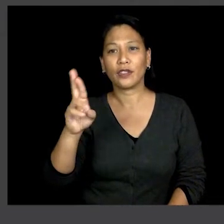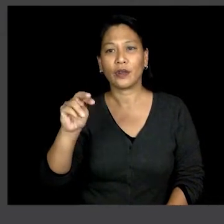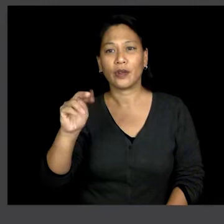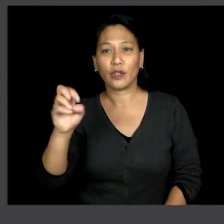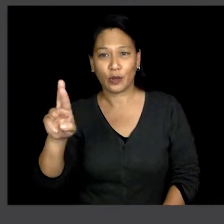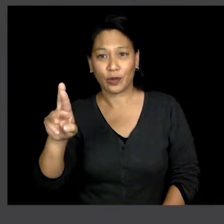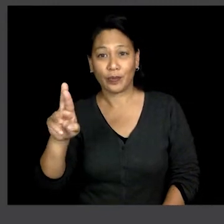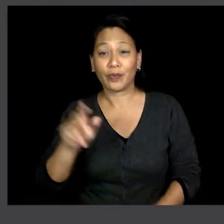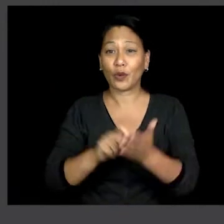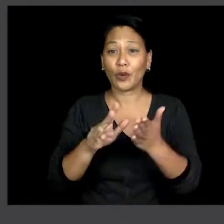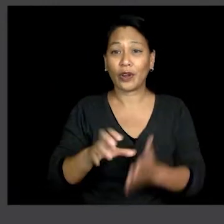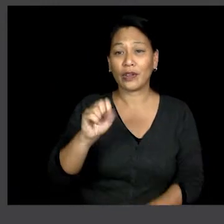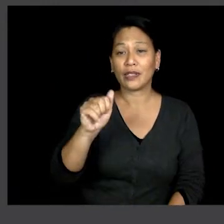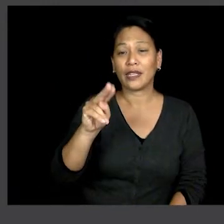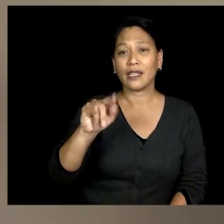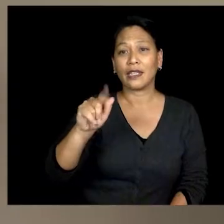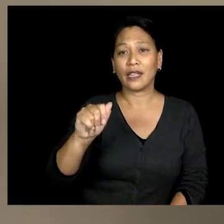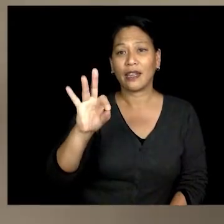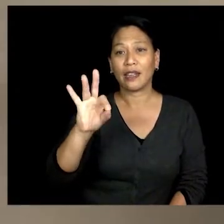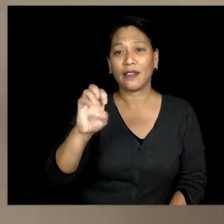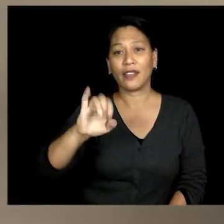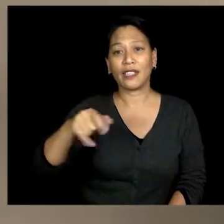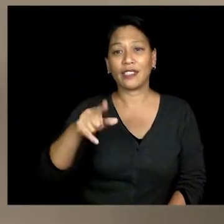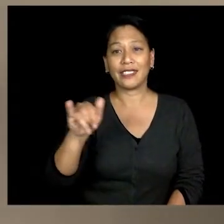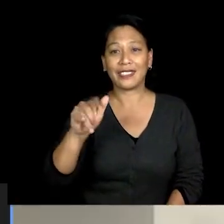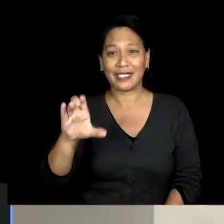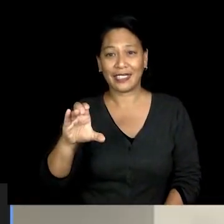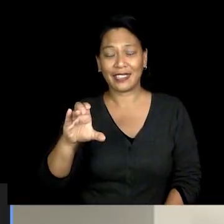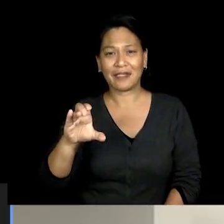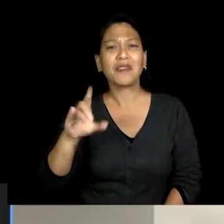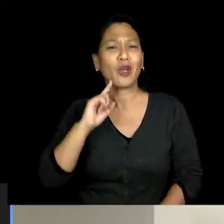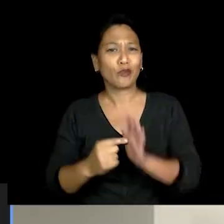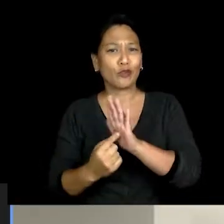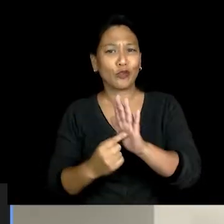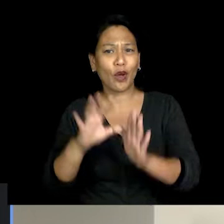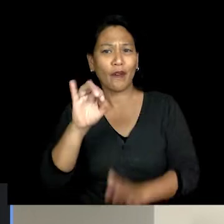which will run from February 1st to 13th at GCTC. "Blissful State of Surrender"